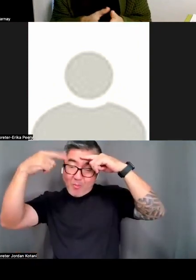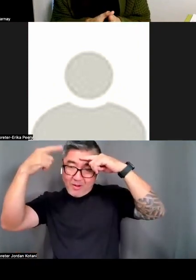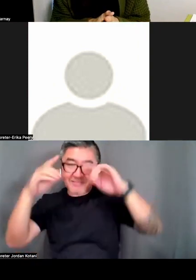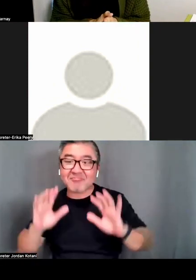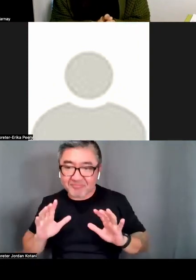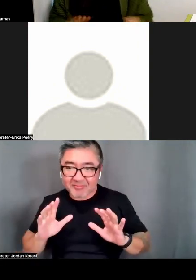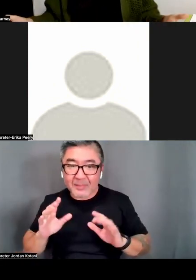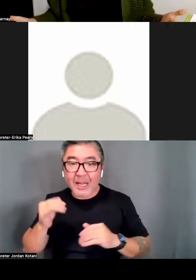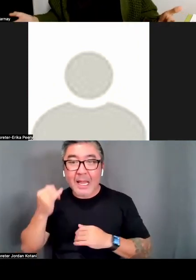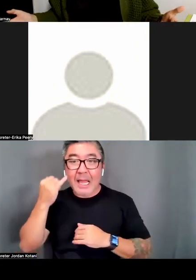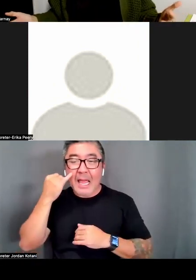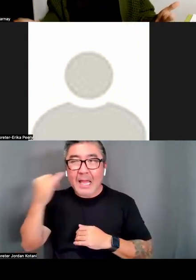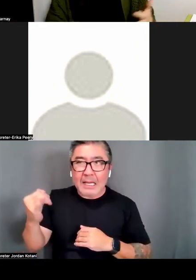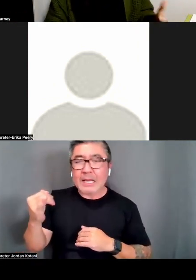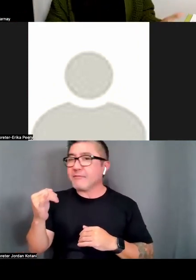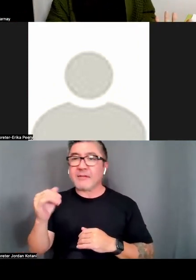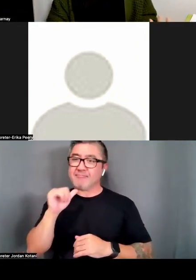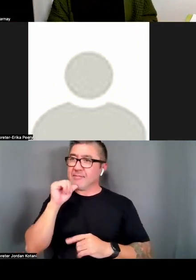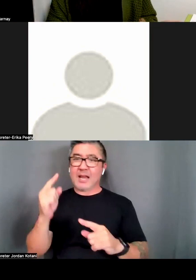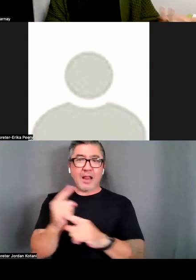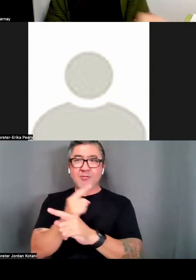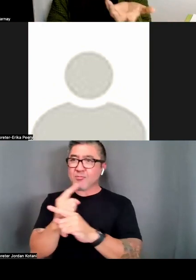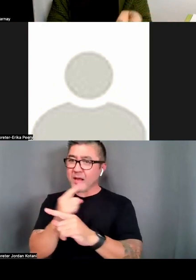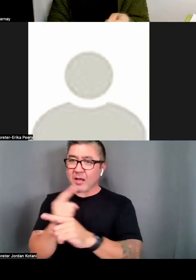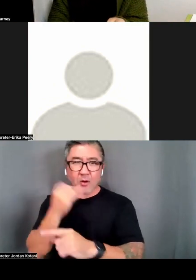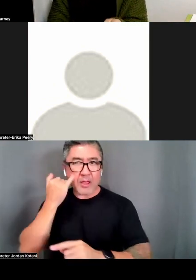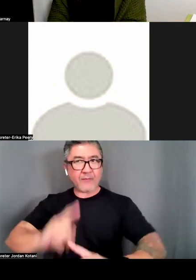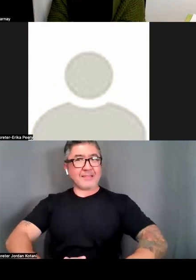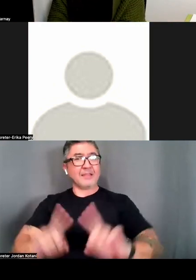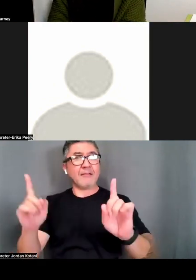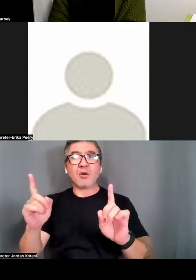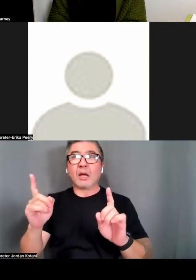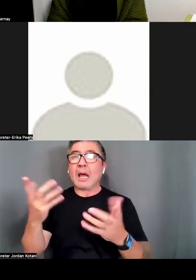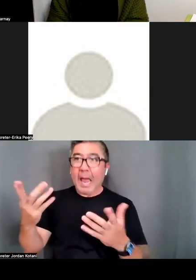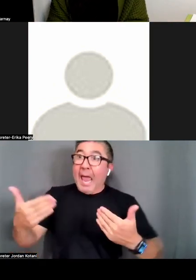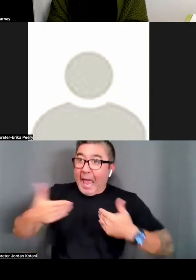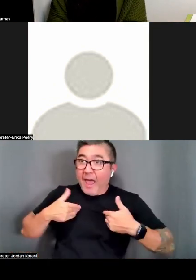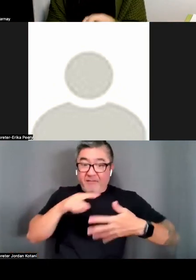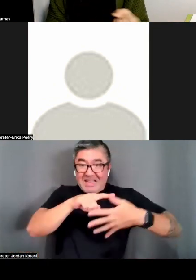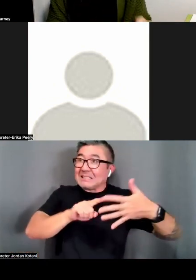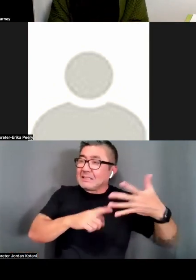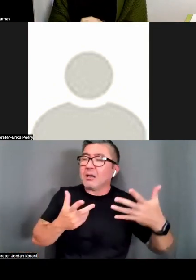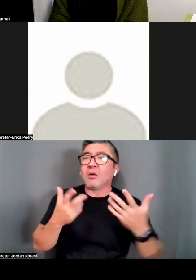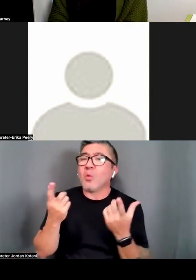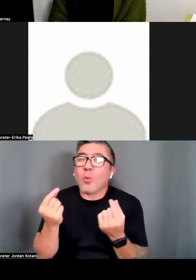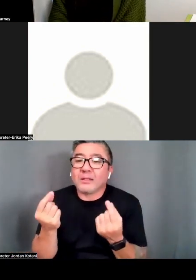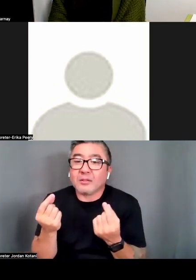atypical. What do we do about it? working with occupational therapists is ideal, not